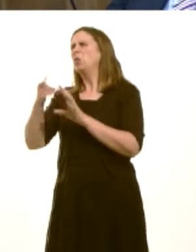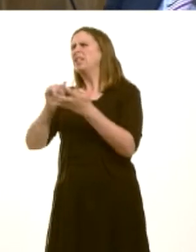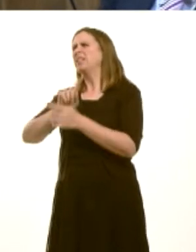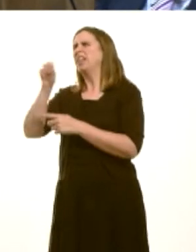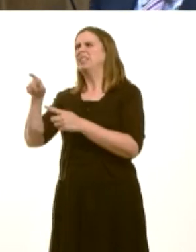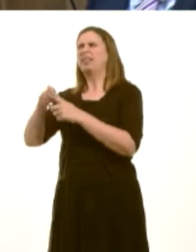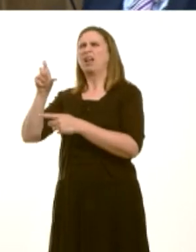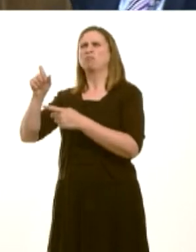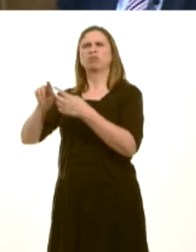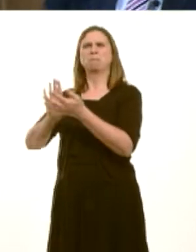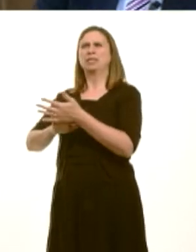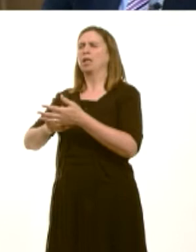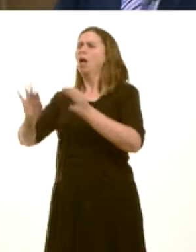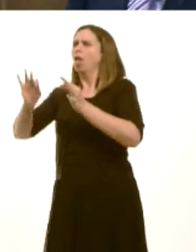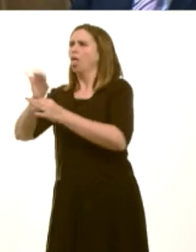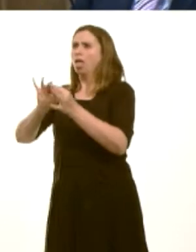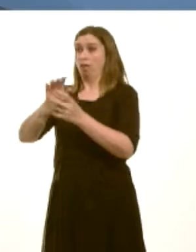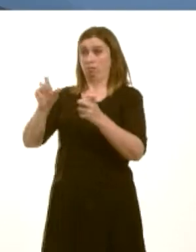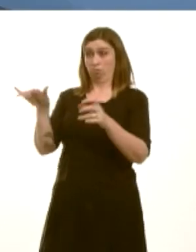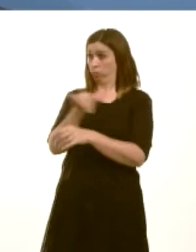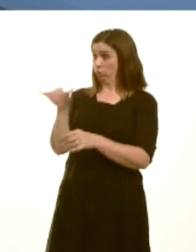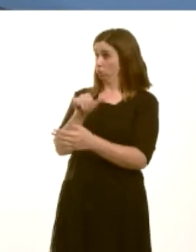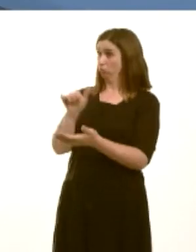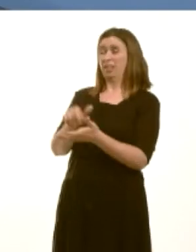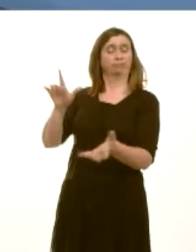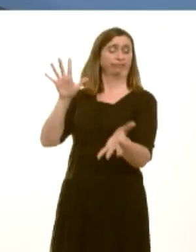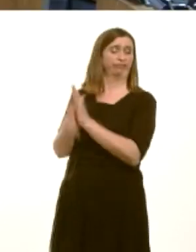Itís an utter mess. Y Llywydd / The Presiding Officer: Thank you, First Minister.